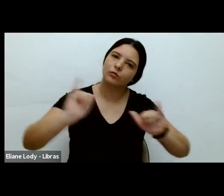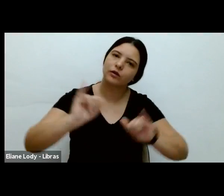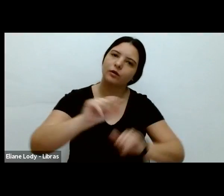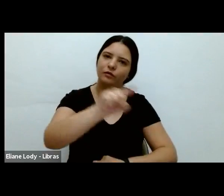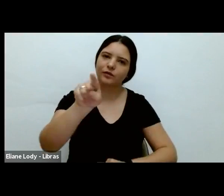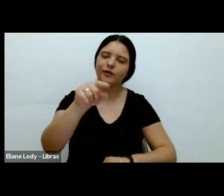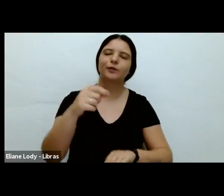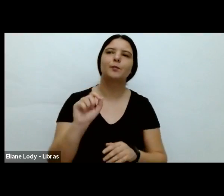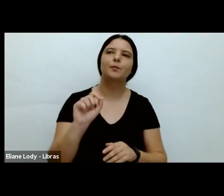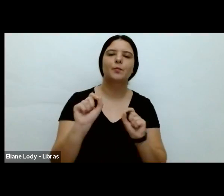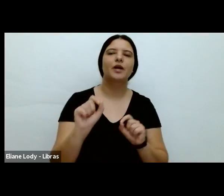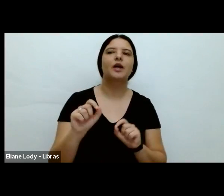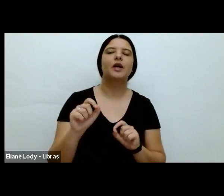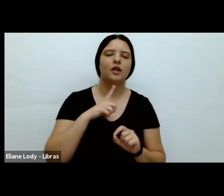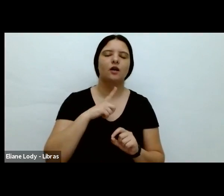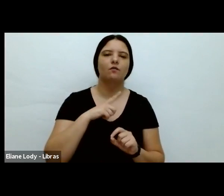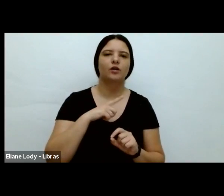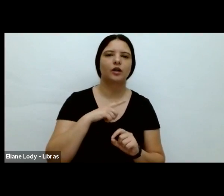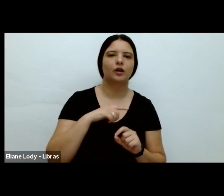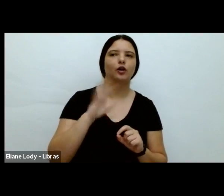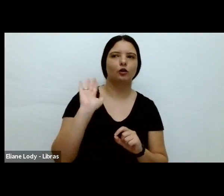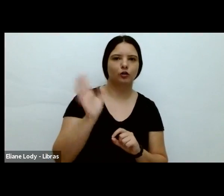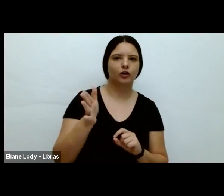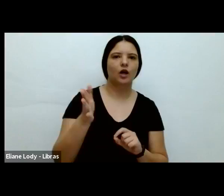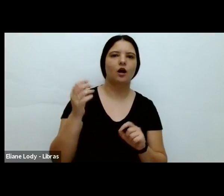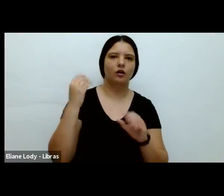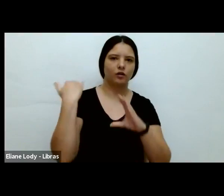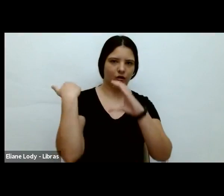it's included in the Paper that I delivery, then it's also. better